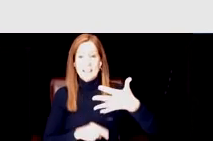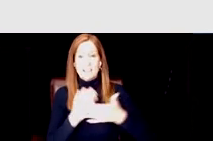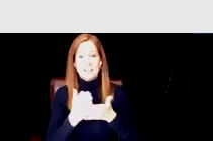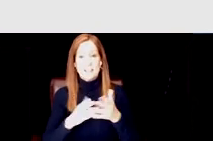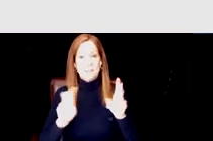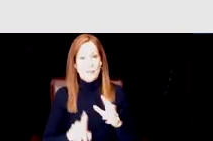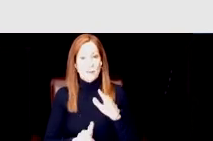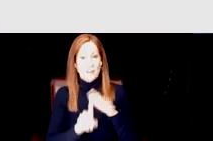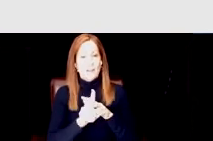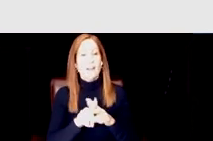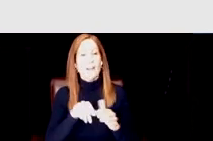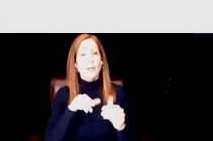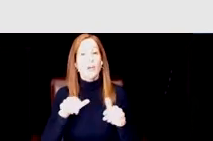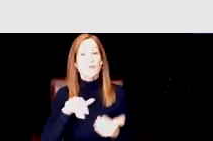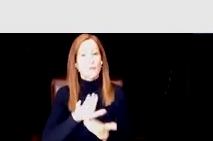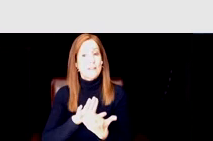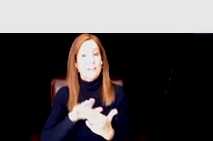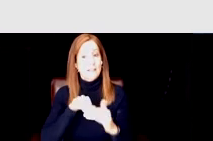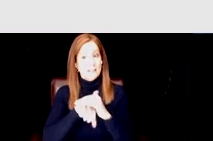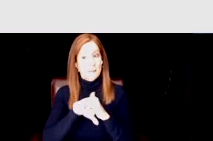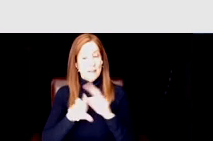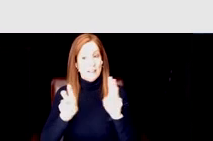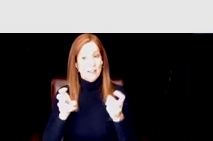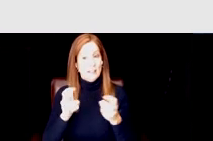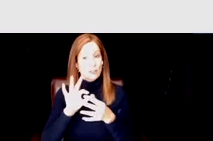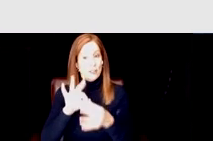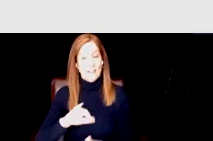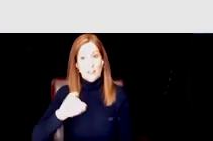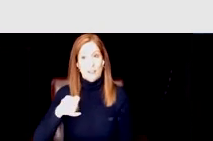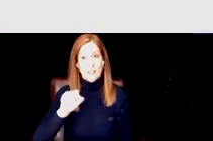addressing accessibility issues in JSP pages.